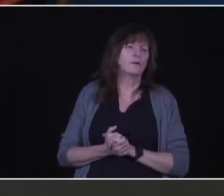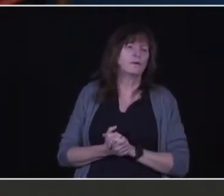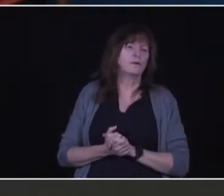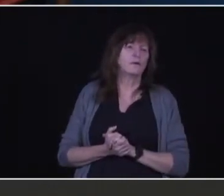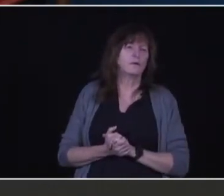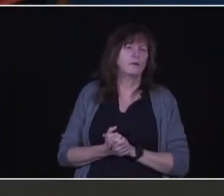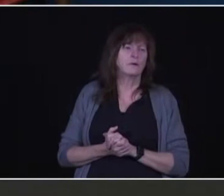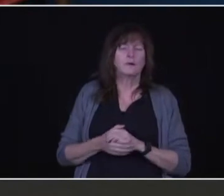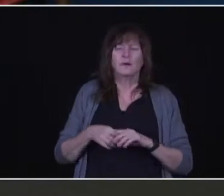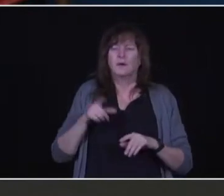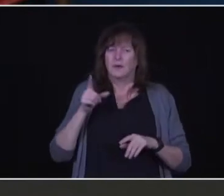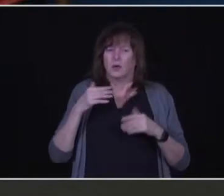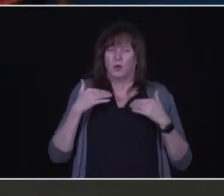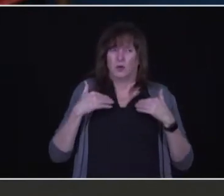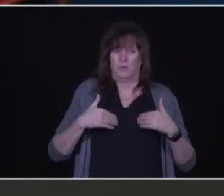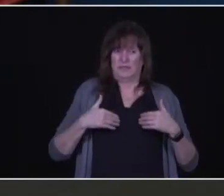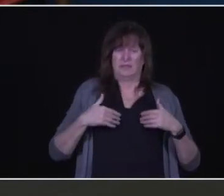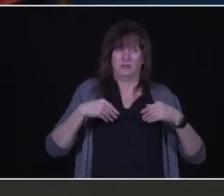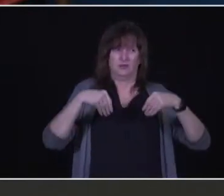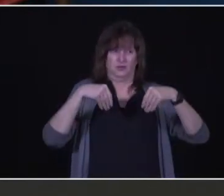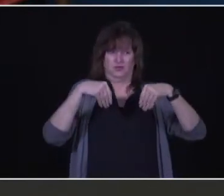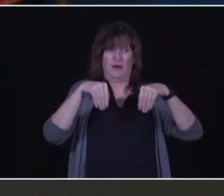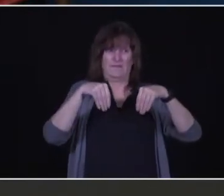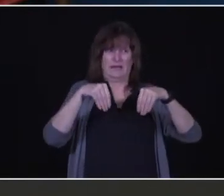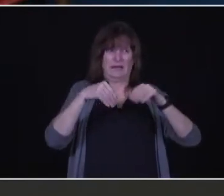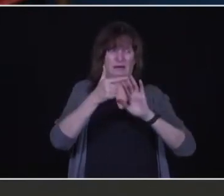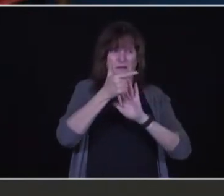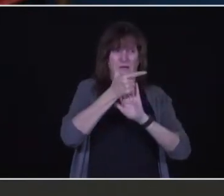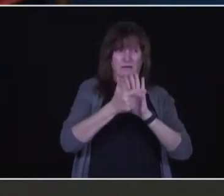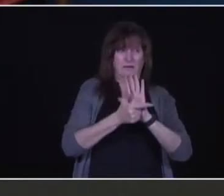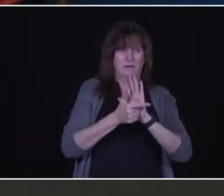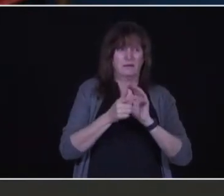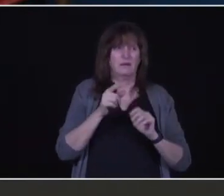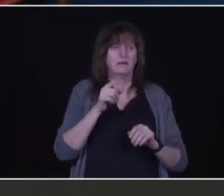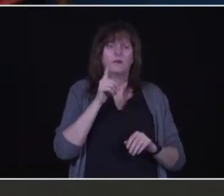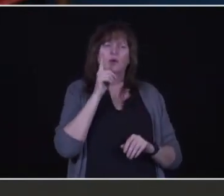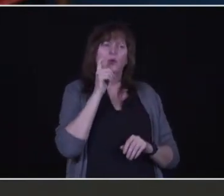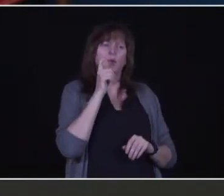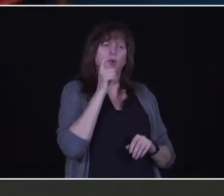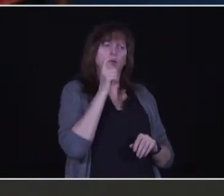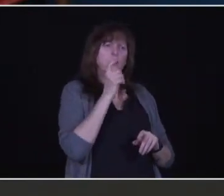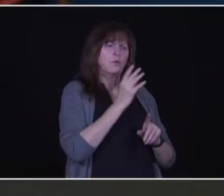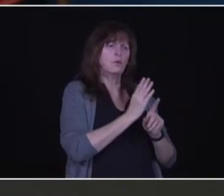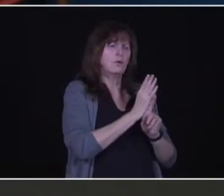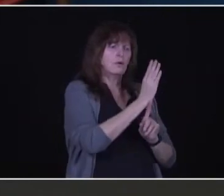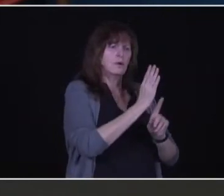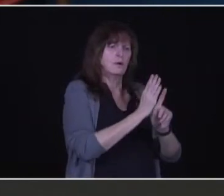Hi, I was wondering but the regulation on human trafficking that requires sectors related to collect and disclose nonpersonal information.